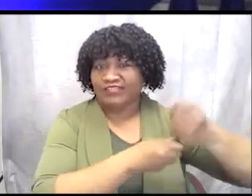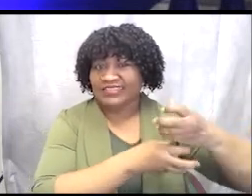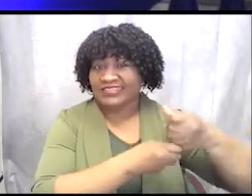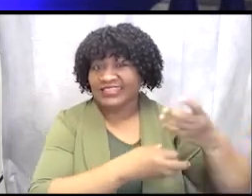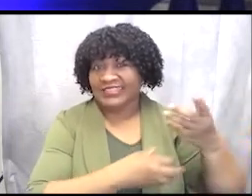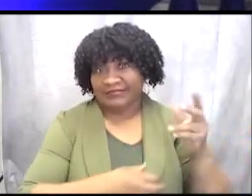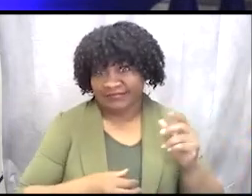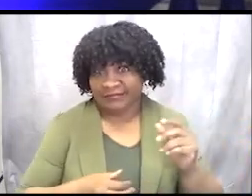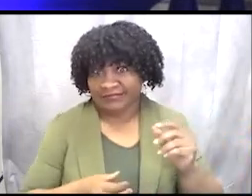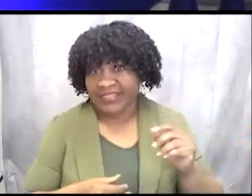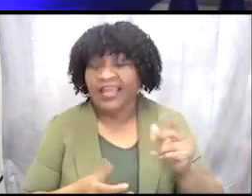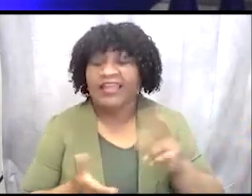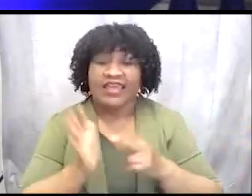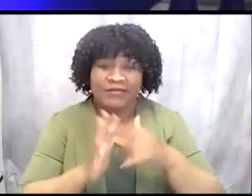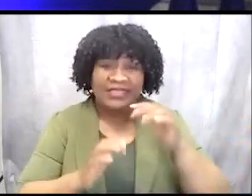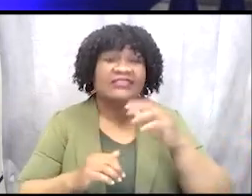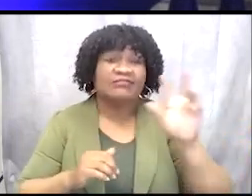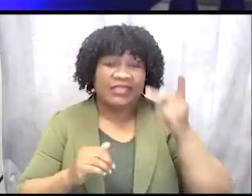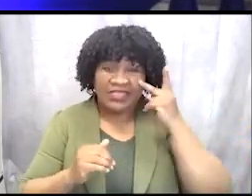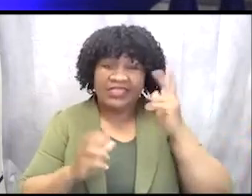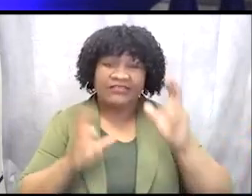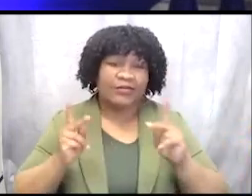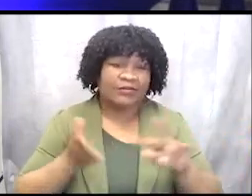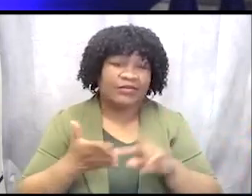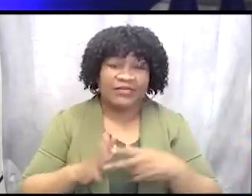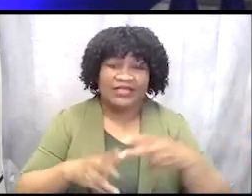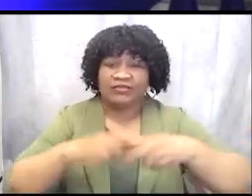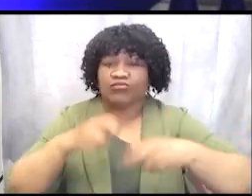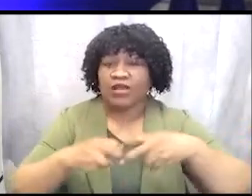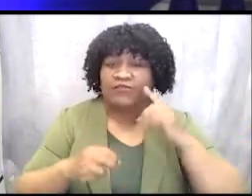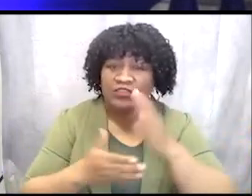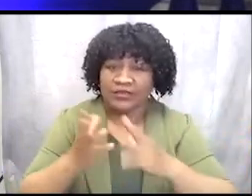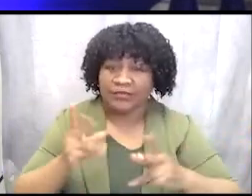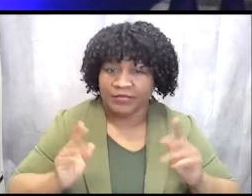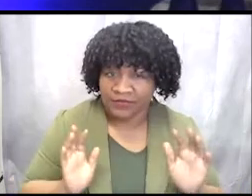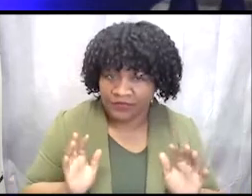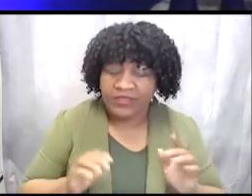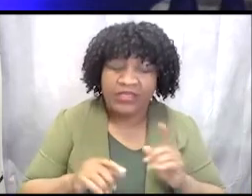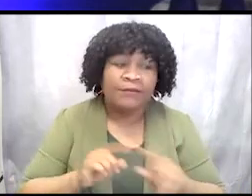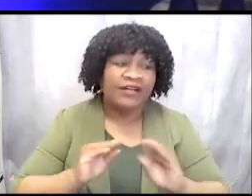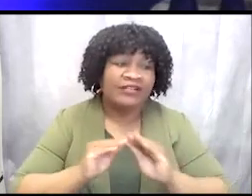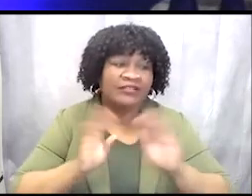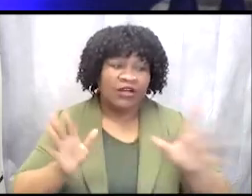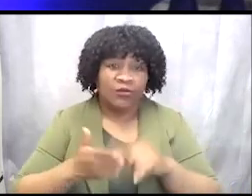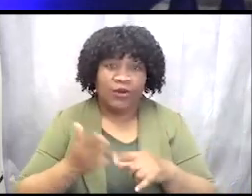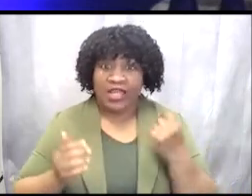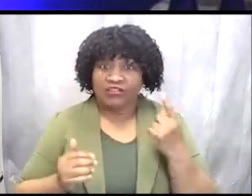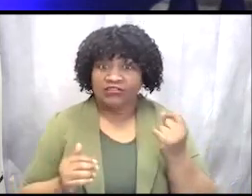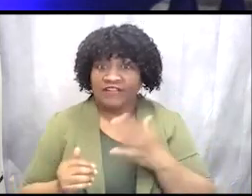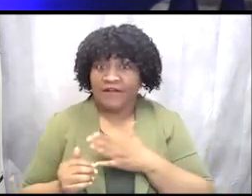And that politically for people is problematic. But what I see from my lens